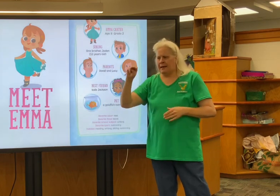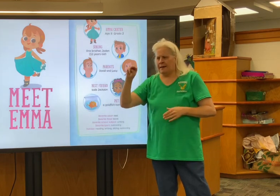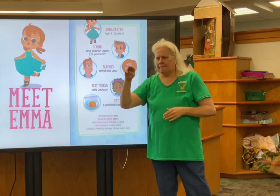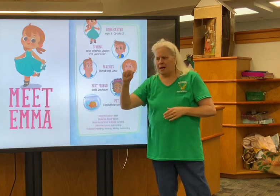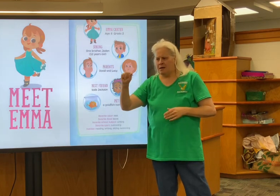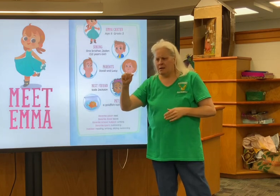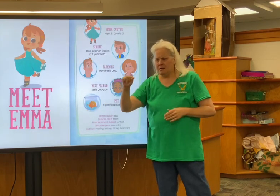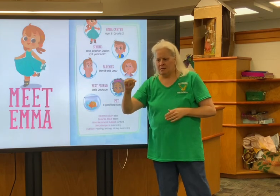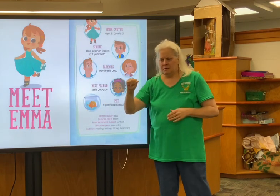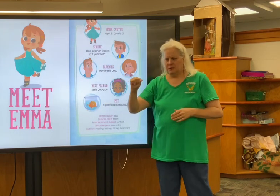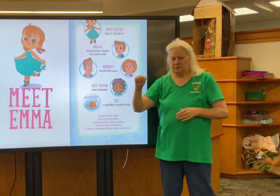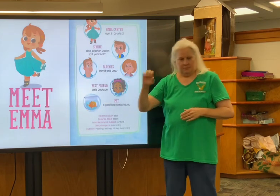Meet Emma,